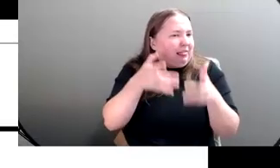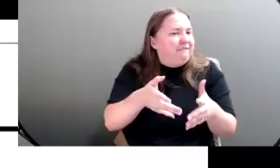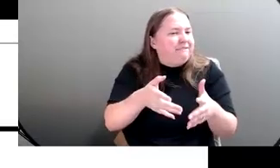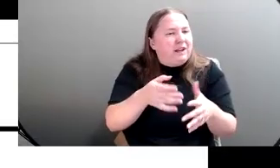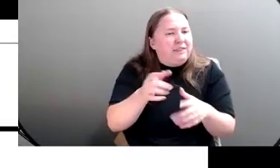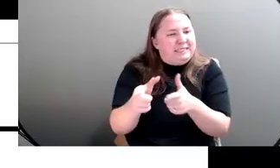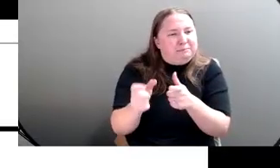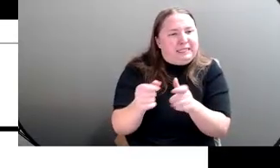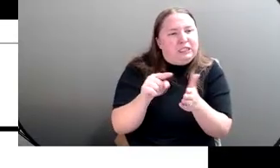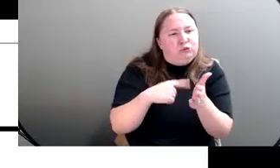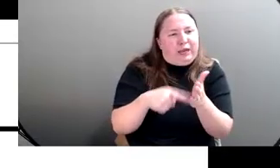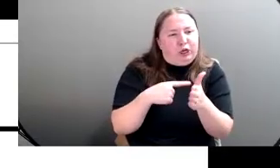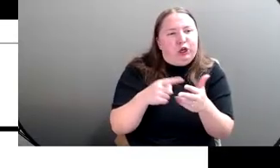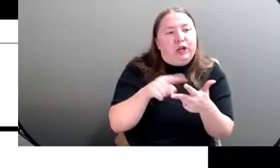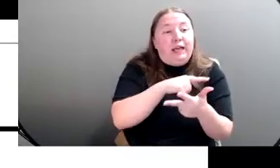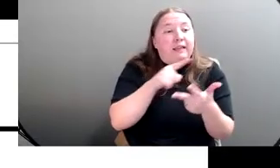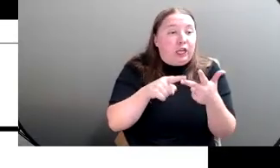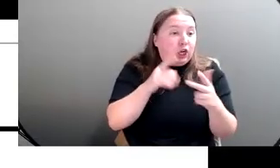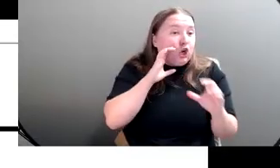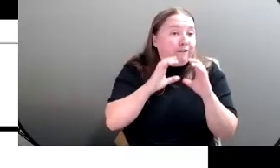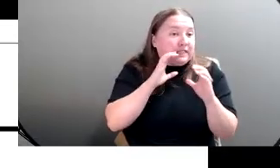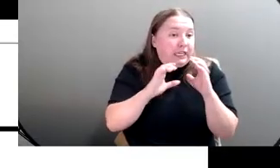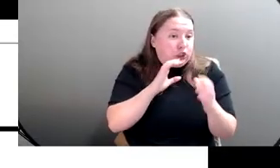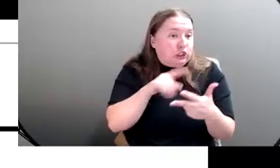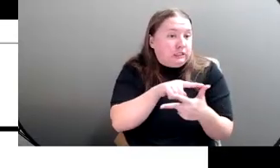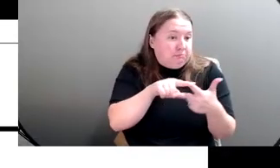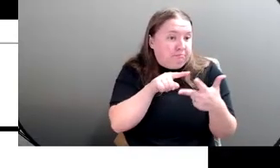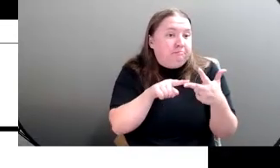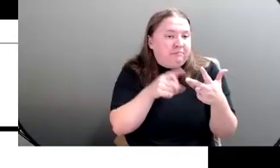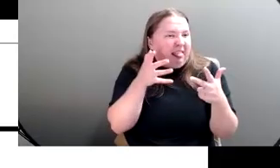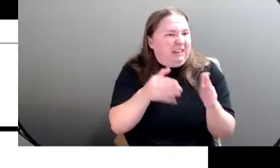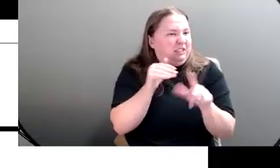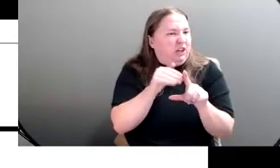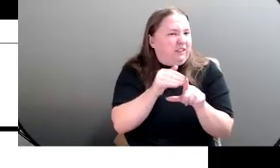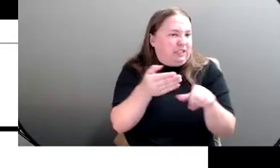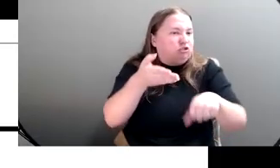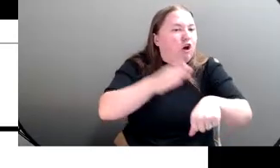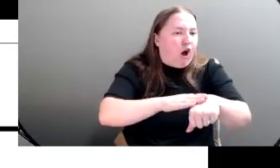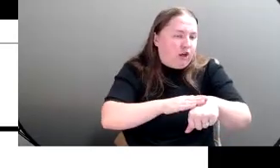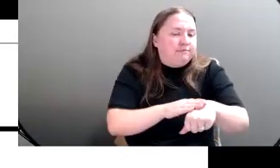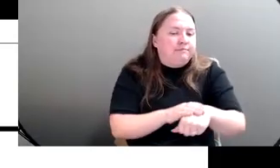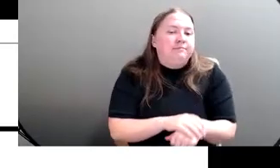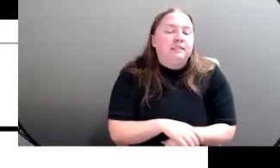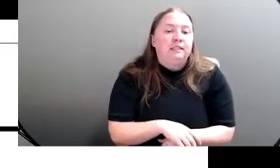and then conversations. Conversations are what happens in the inbox. So that way